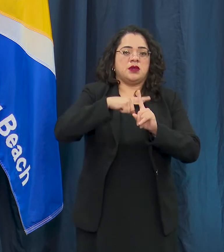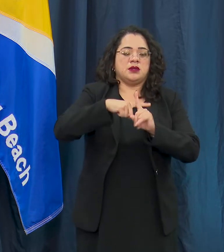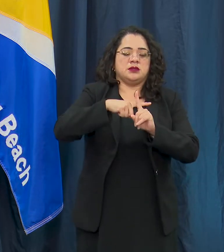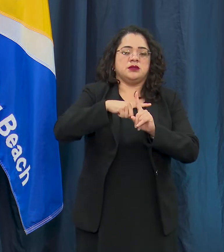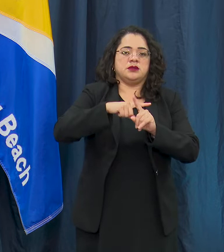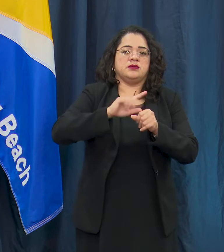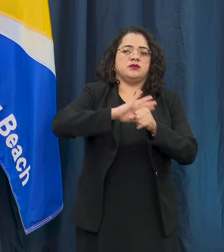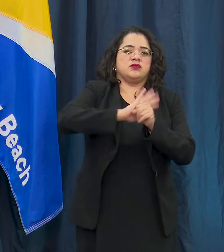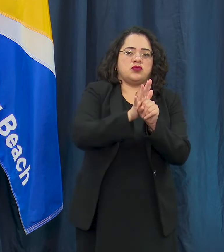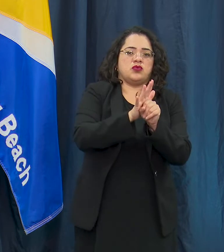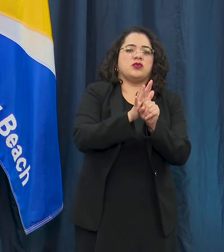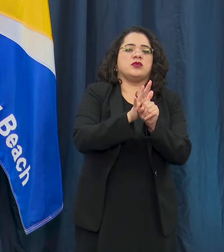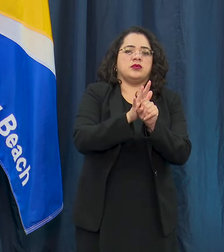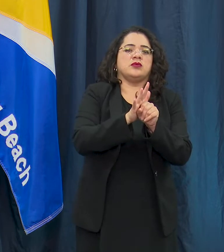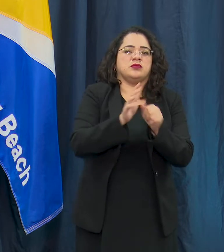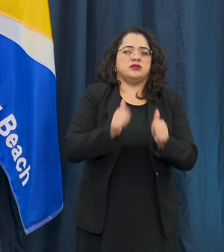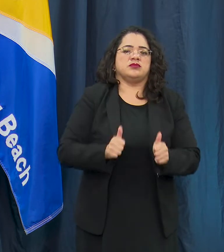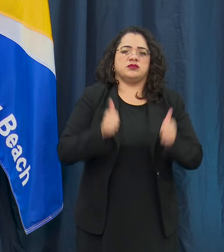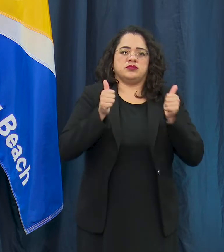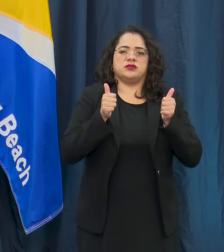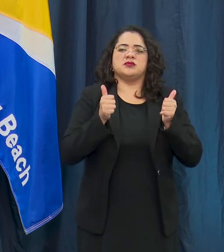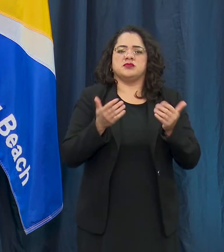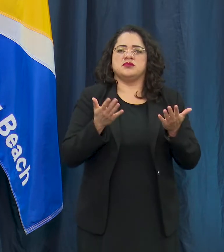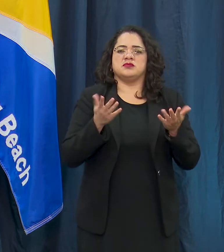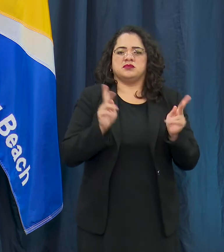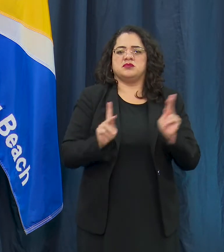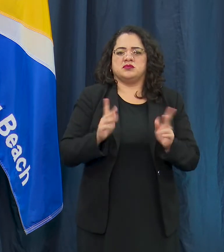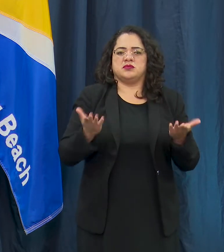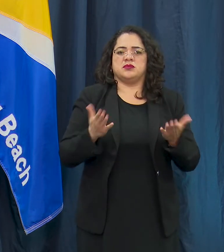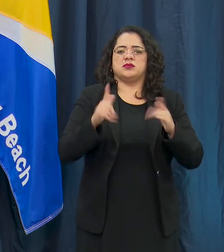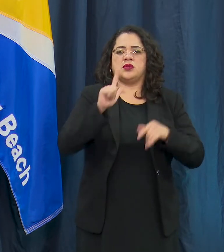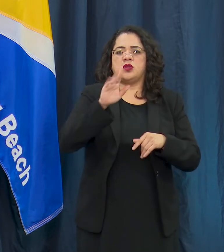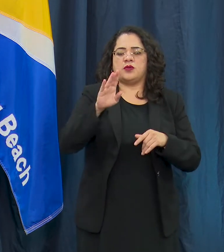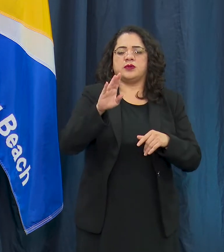expect that number to continue to go up and that's a reflection of course of